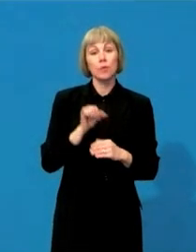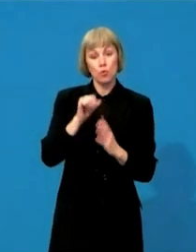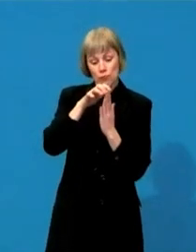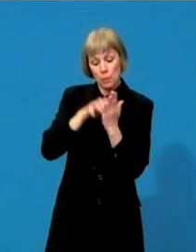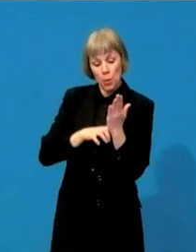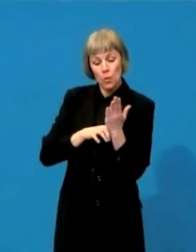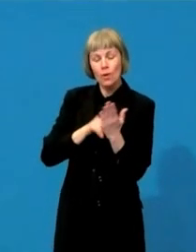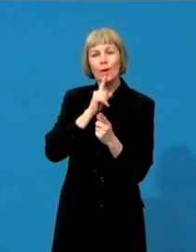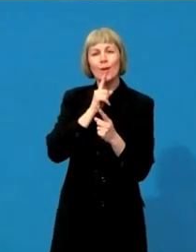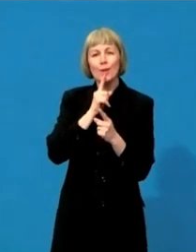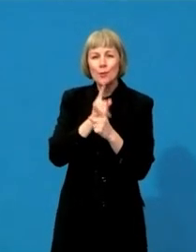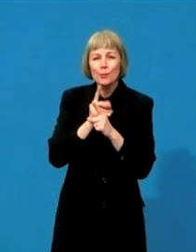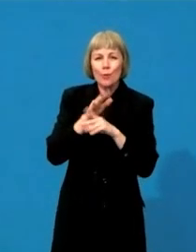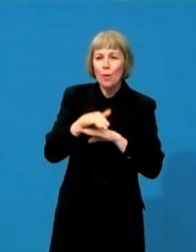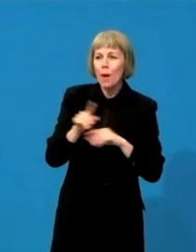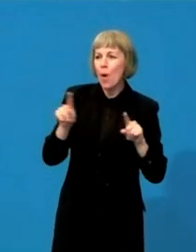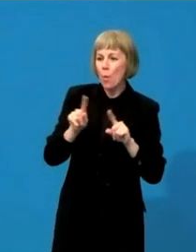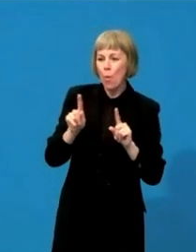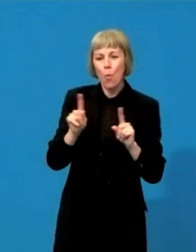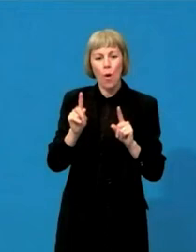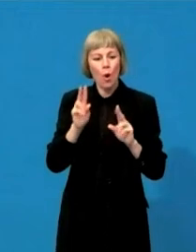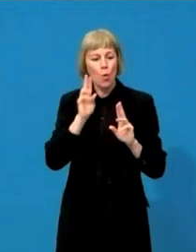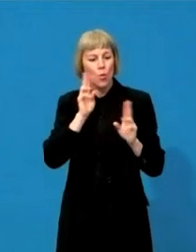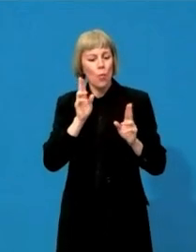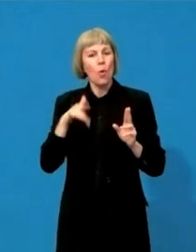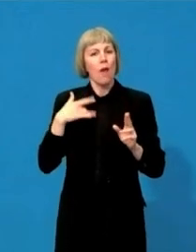the ordinary life looks like for a person with disability in Fitzroy Valley.